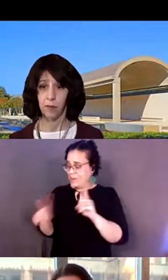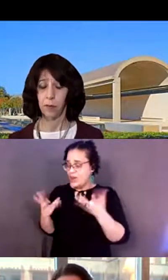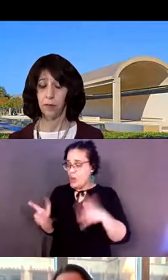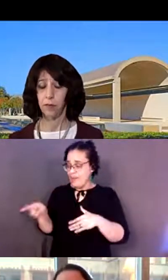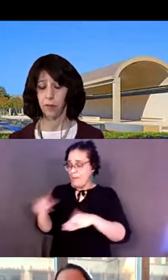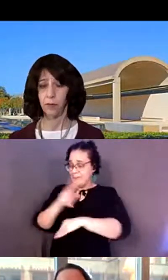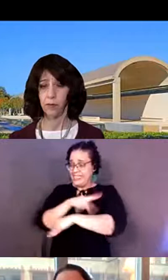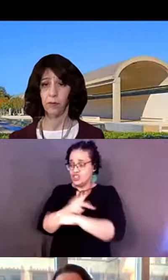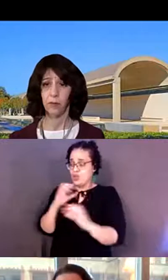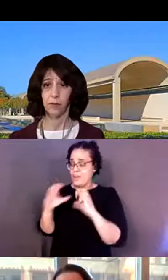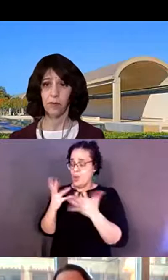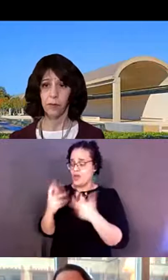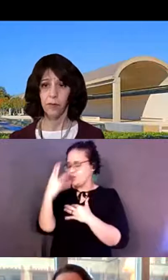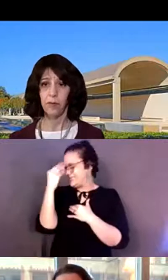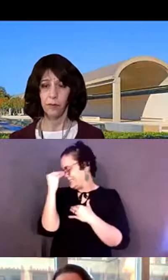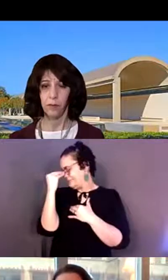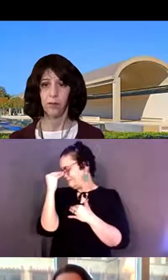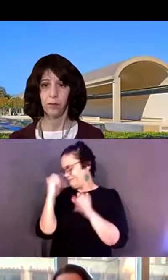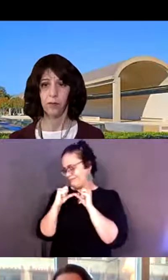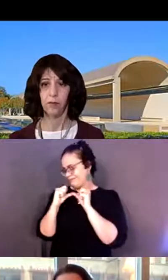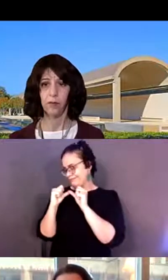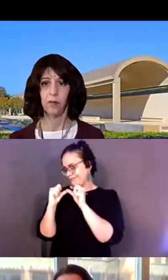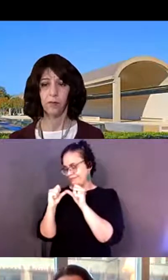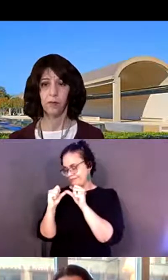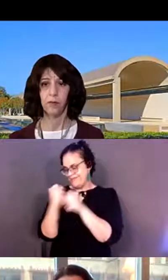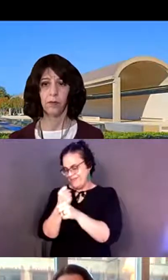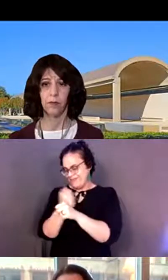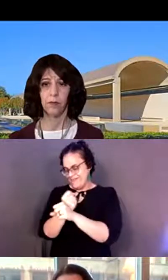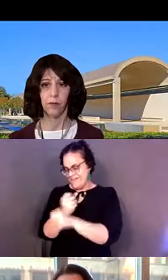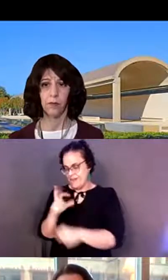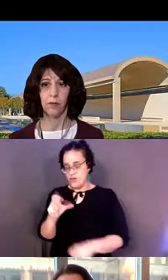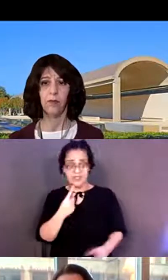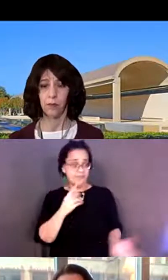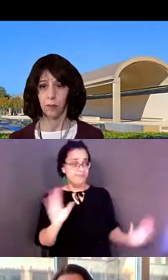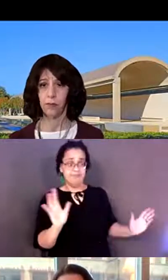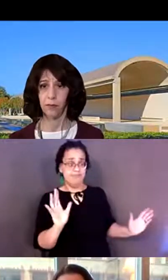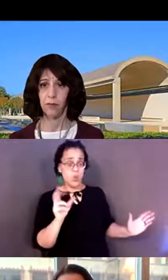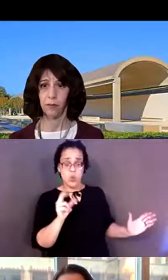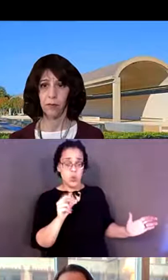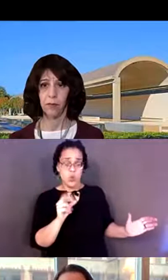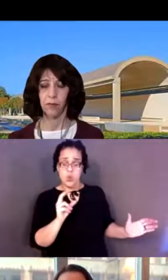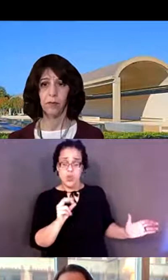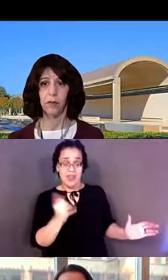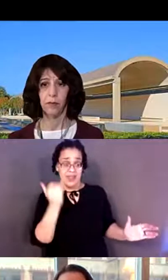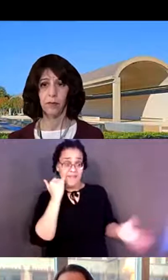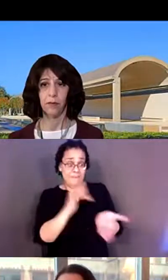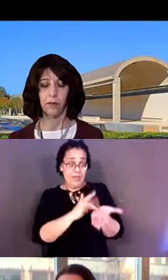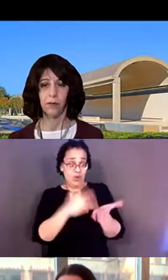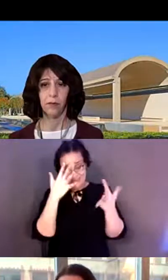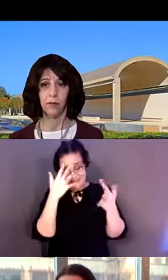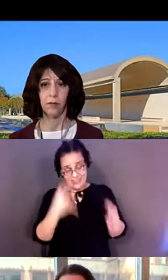asleep and fight and use all their power to fight this disease. And I said no, you know, I think if the medical